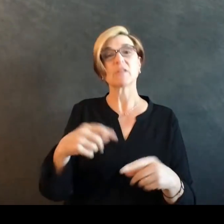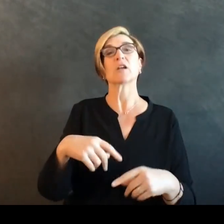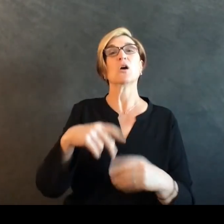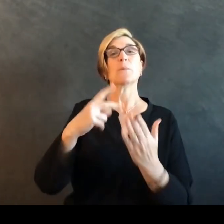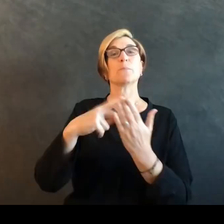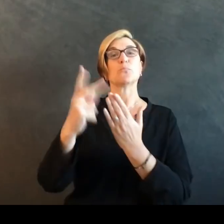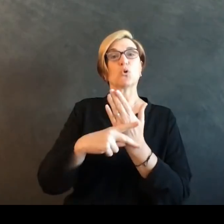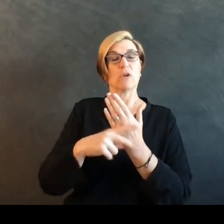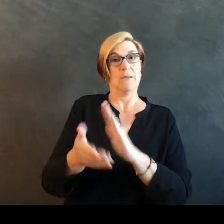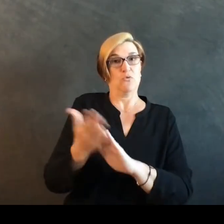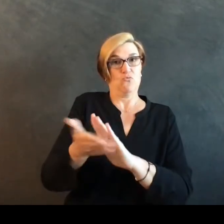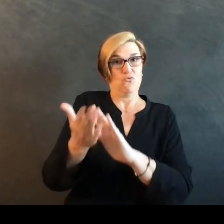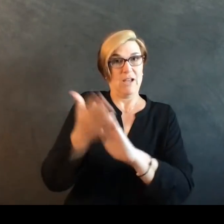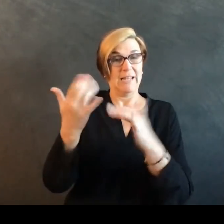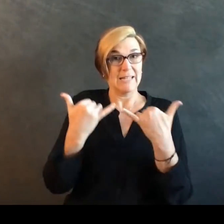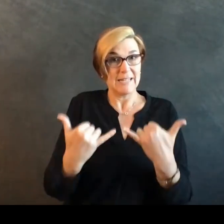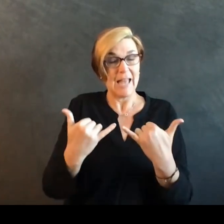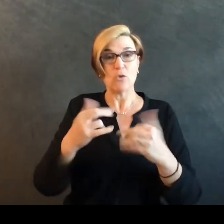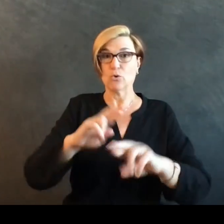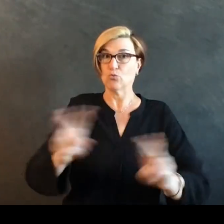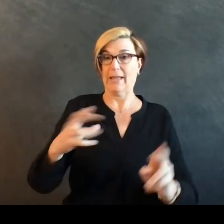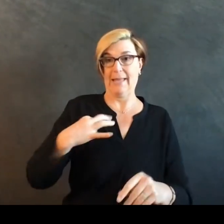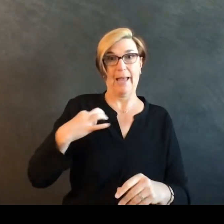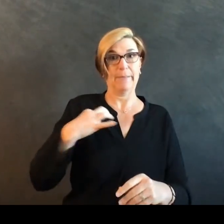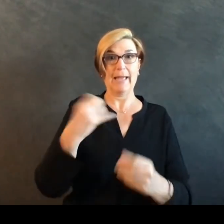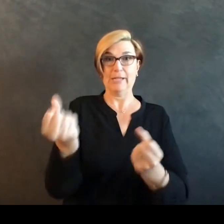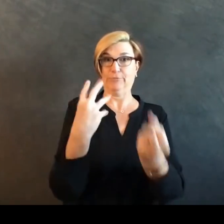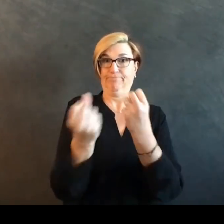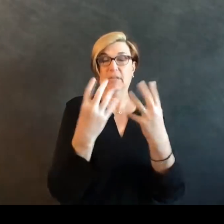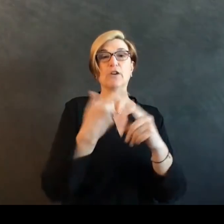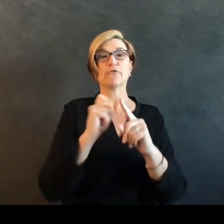running we're taking applications from the airlines from the cargo companies